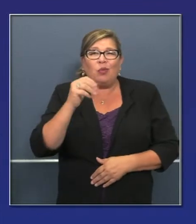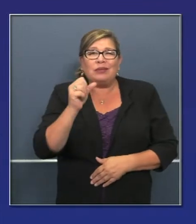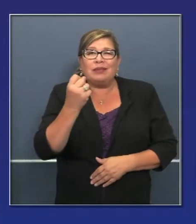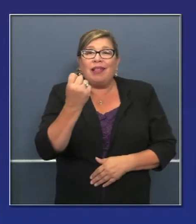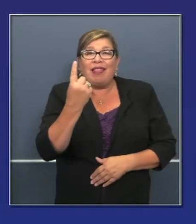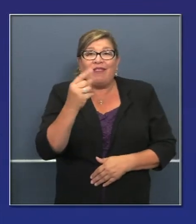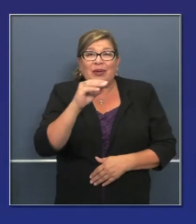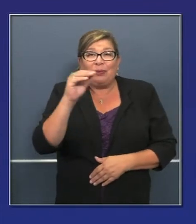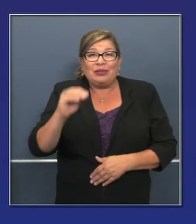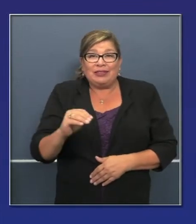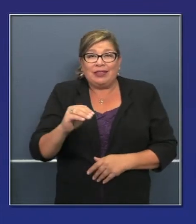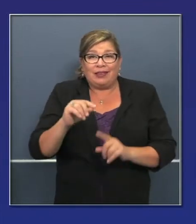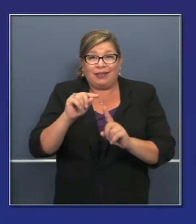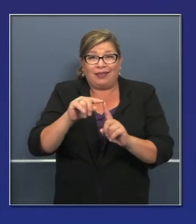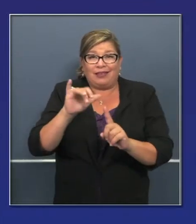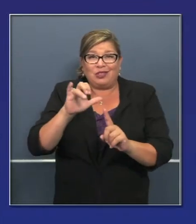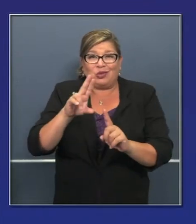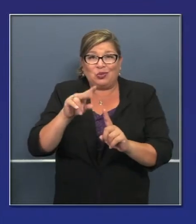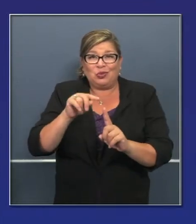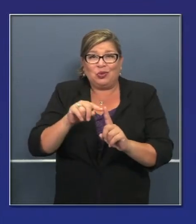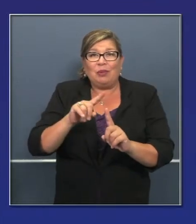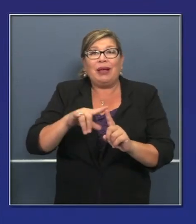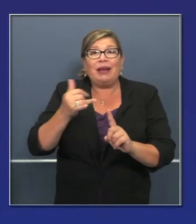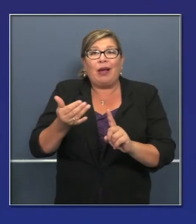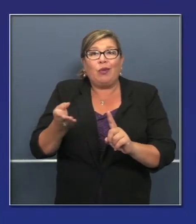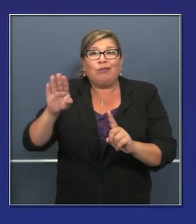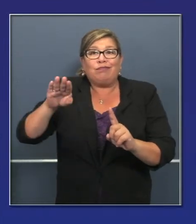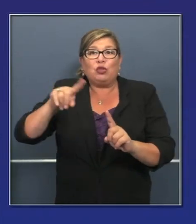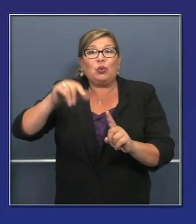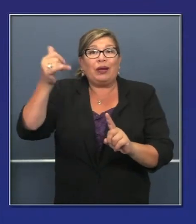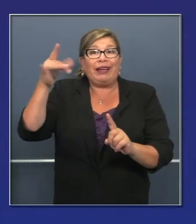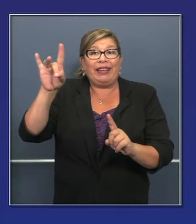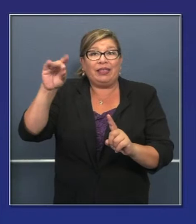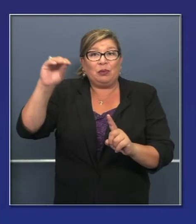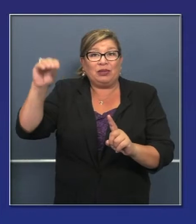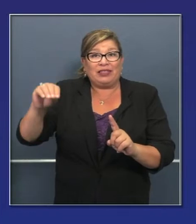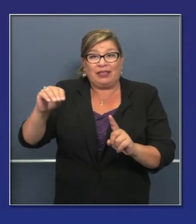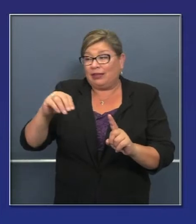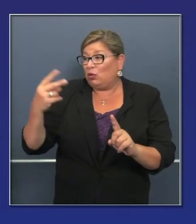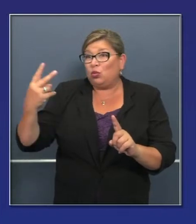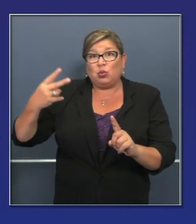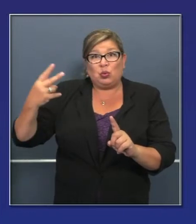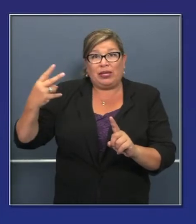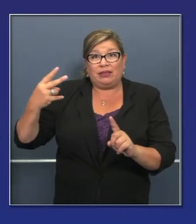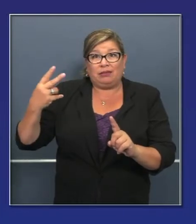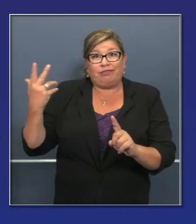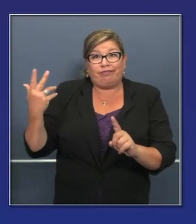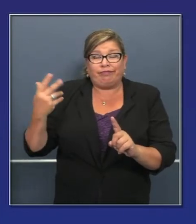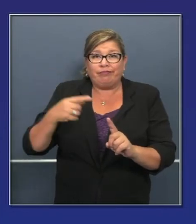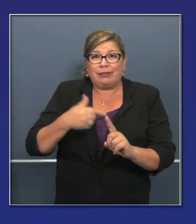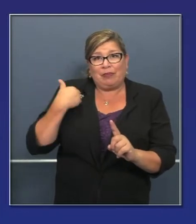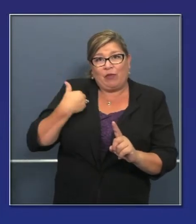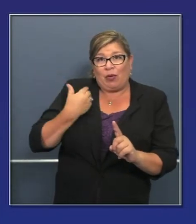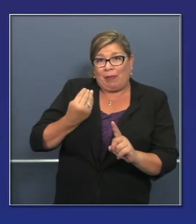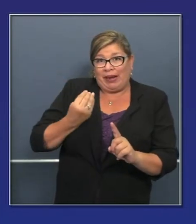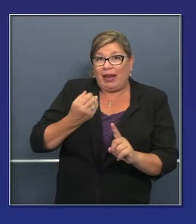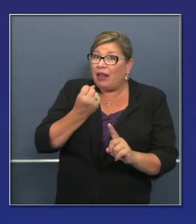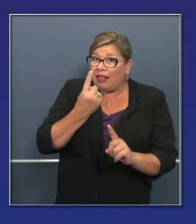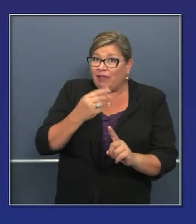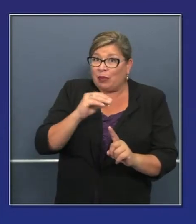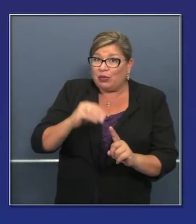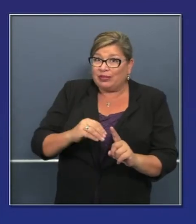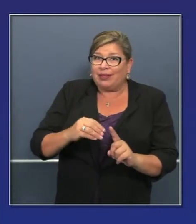has increased to 18 percent just over a very short period so again points of caution points